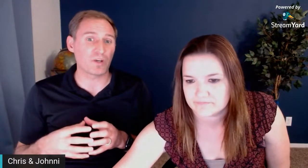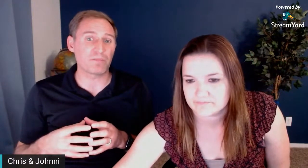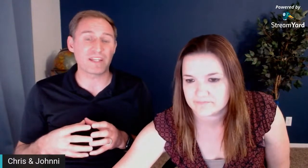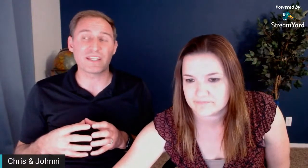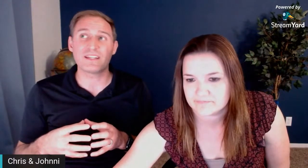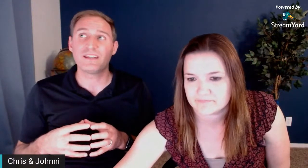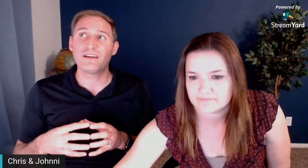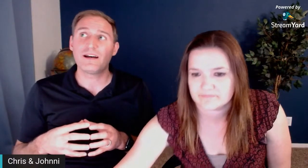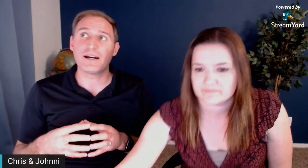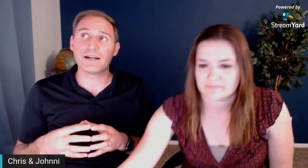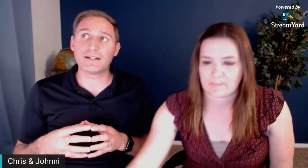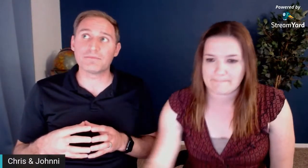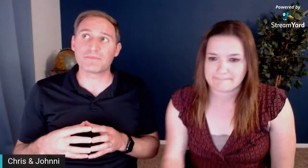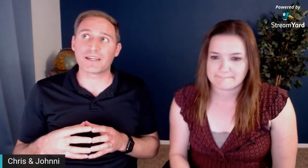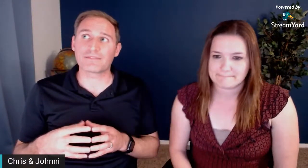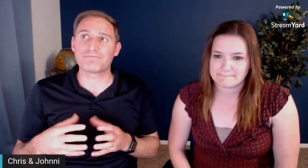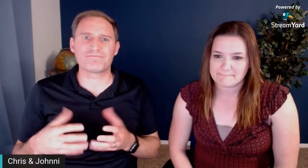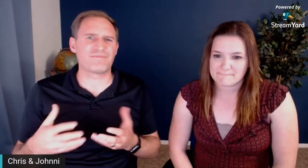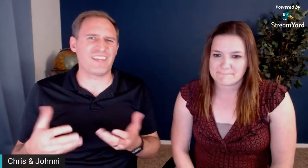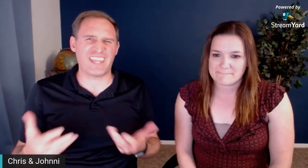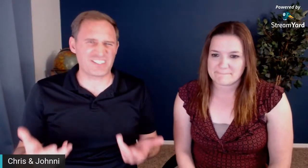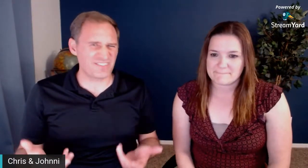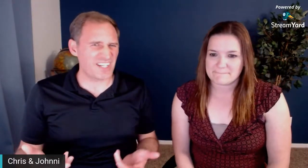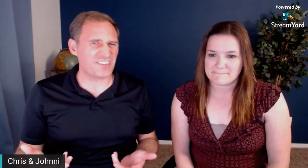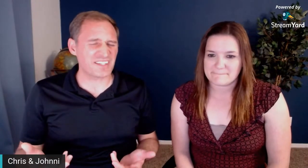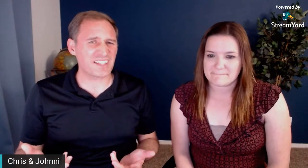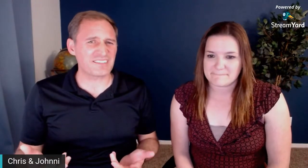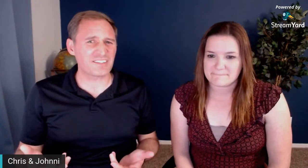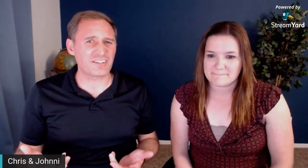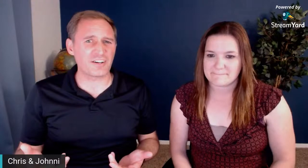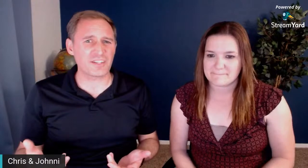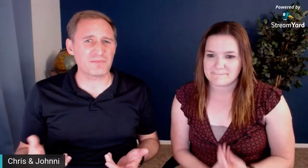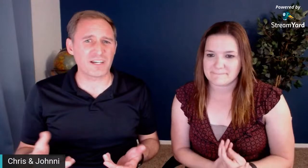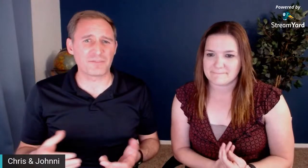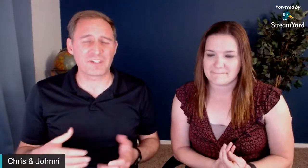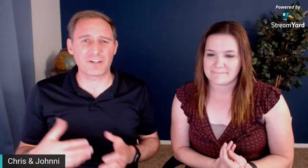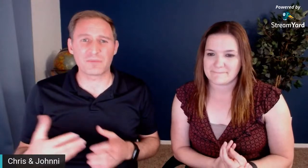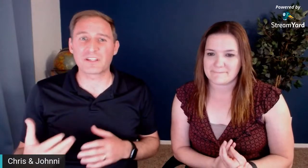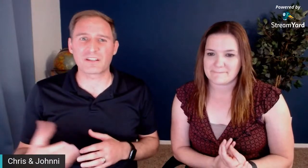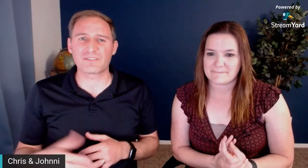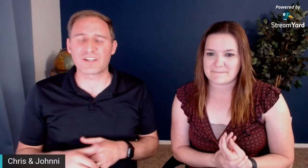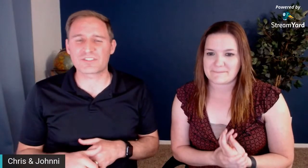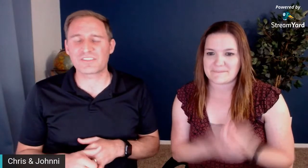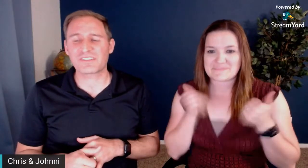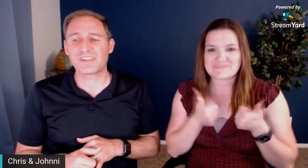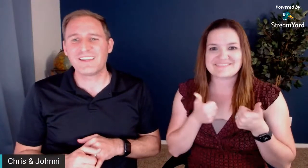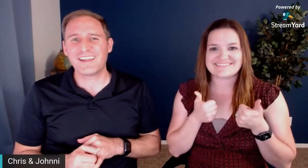one minute um like vacation videos i guess you could call them uh we call them little adventures